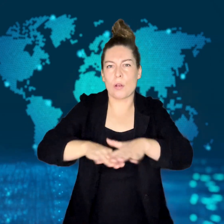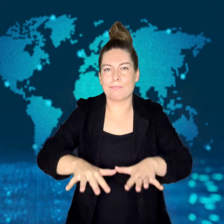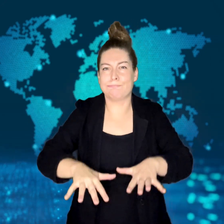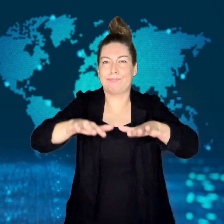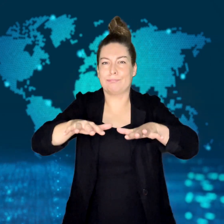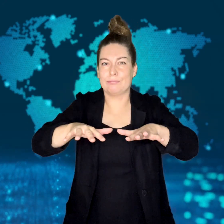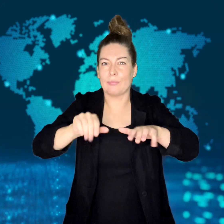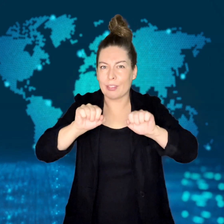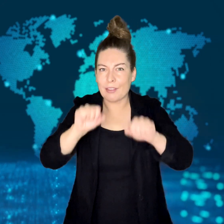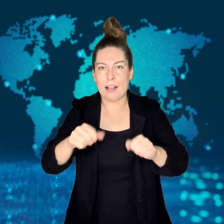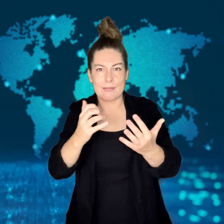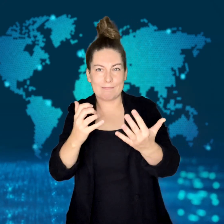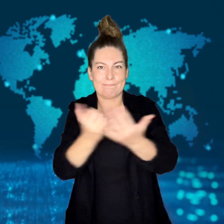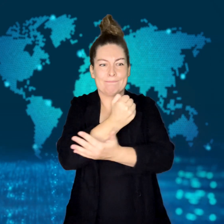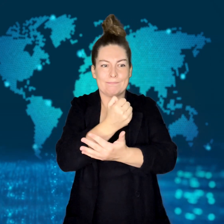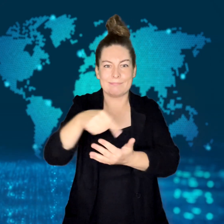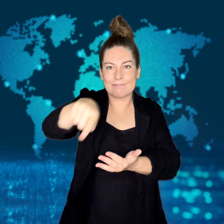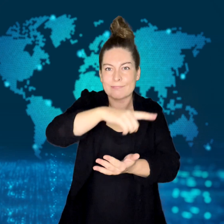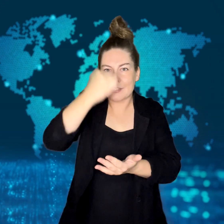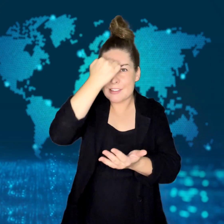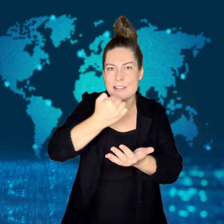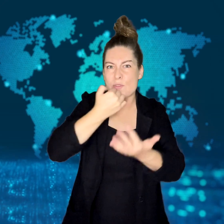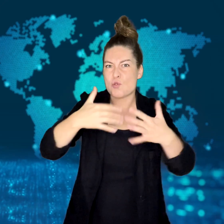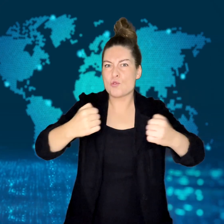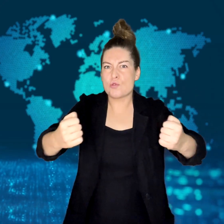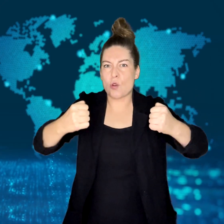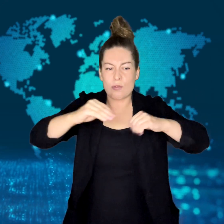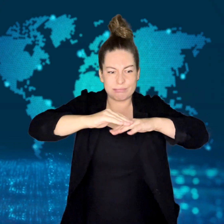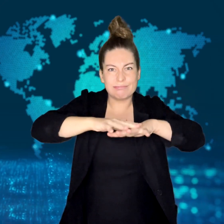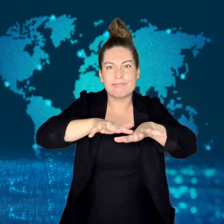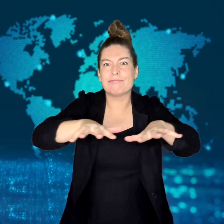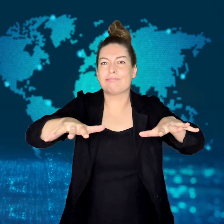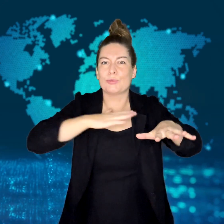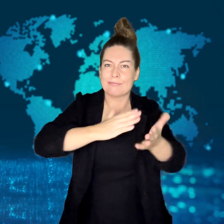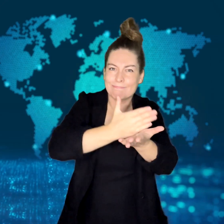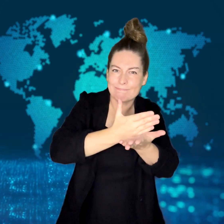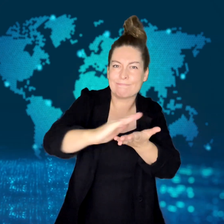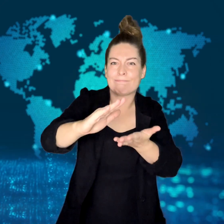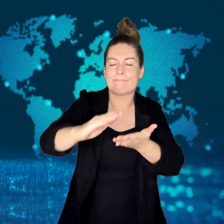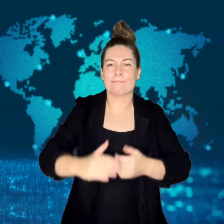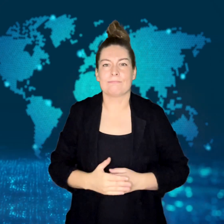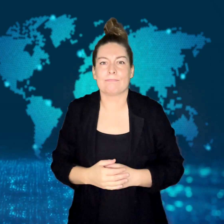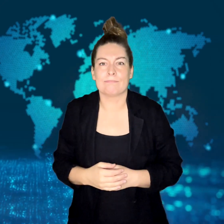it could mean a way to fight Hamas’ huge tunnel network.